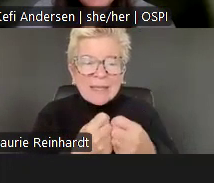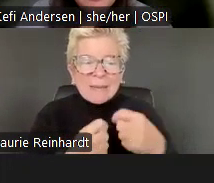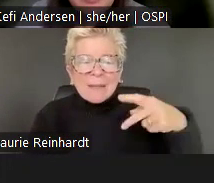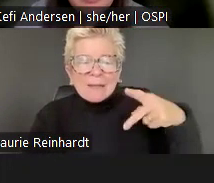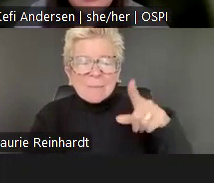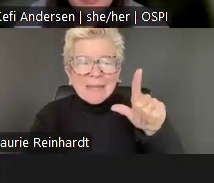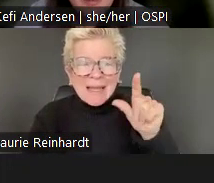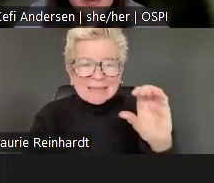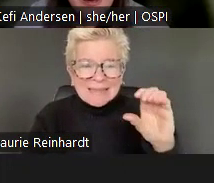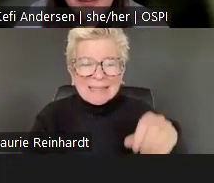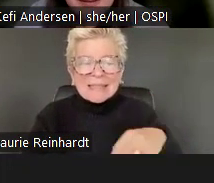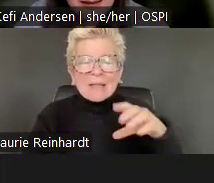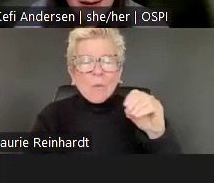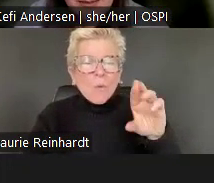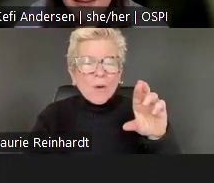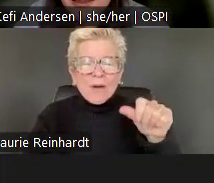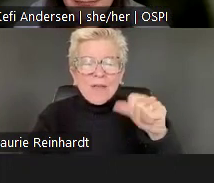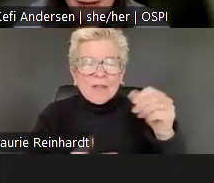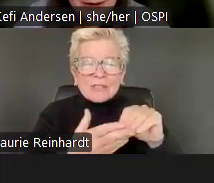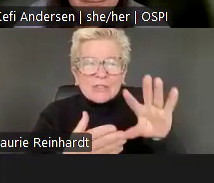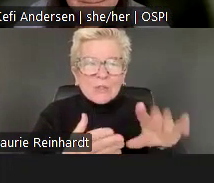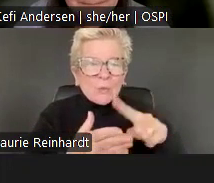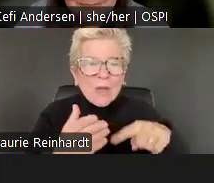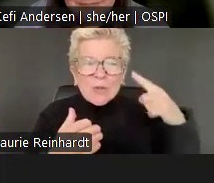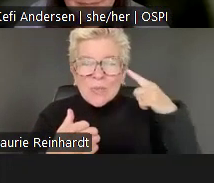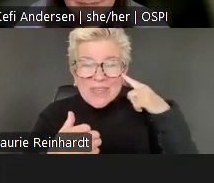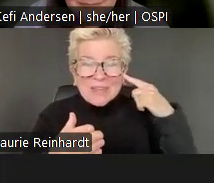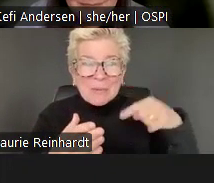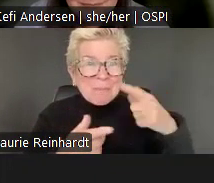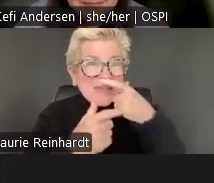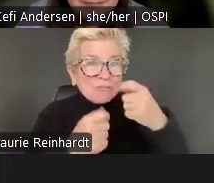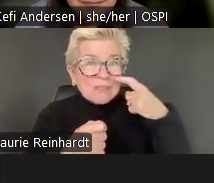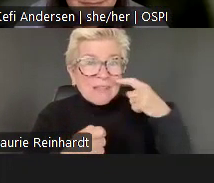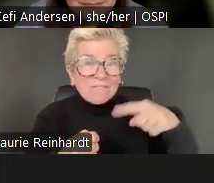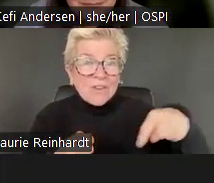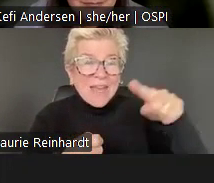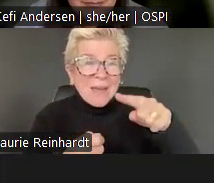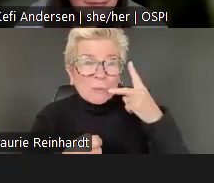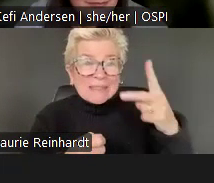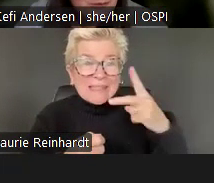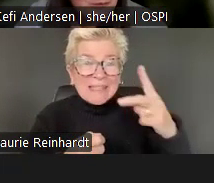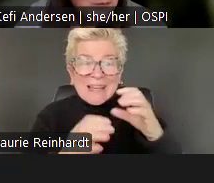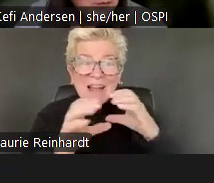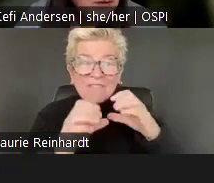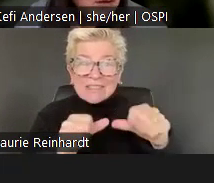would be interesting uh helps the conversation move on